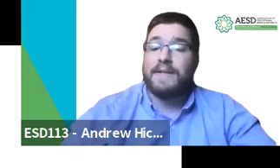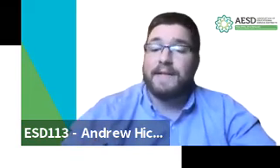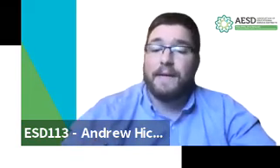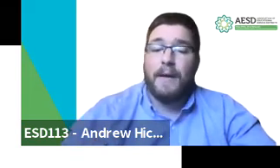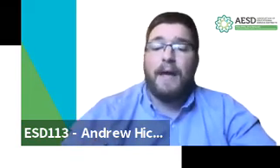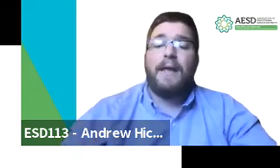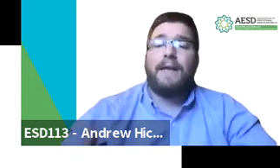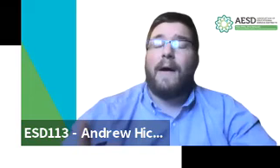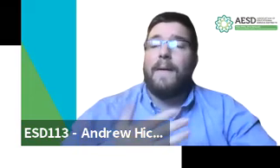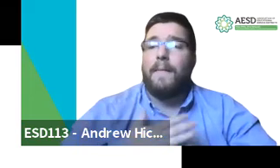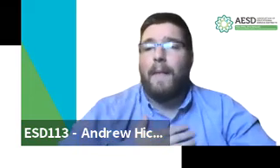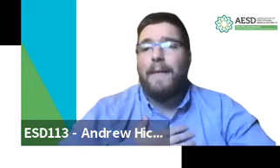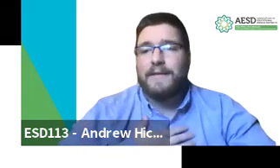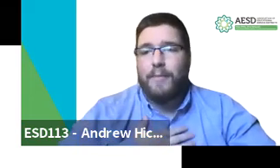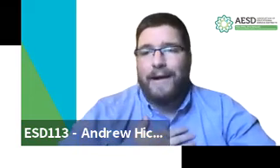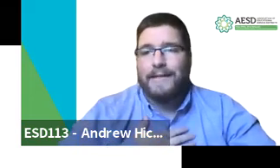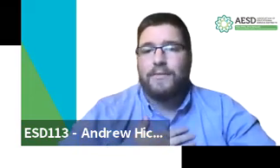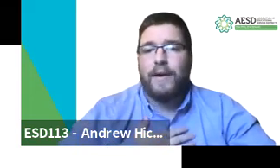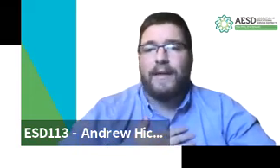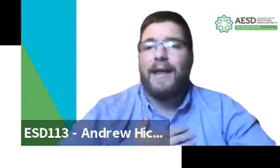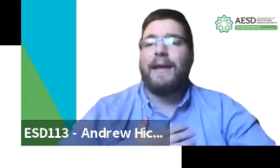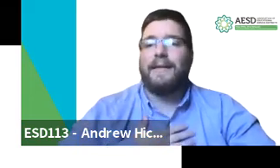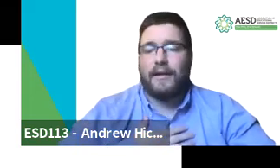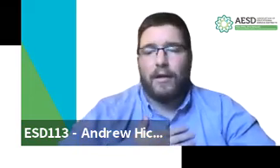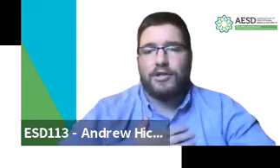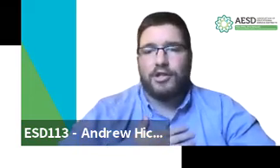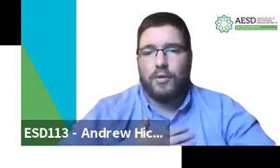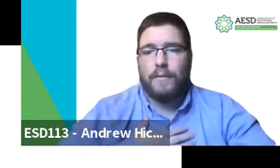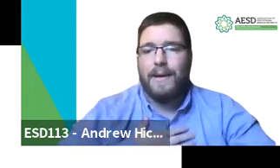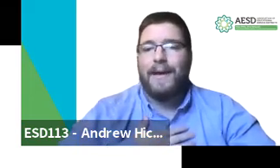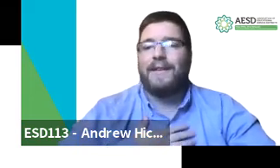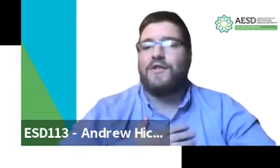and once you are done with the three-day series you should be able to walk away with experiences and learning your learning management system.